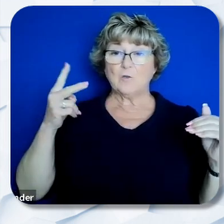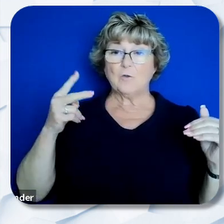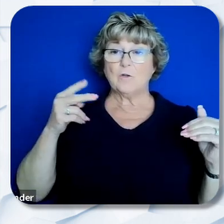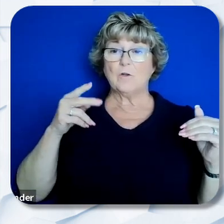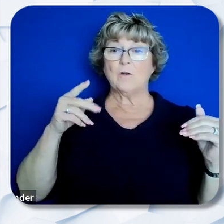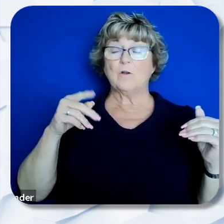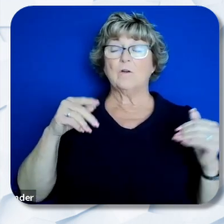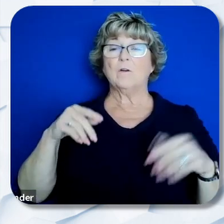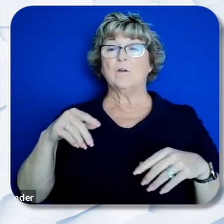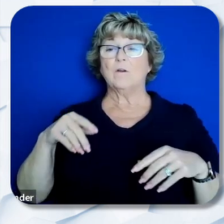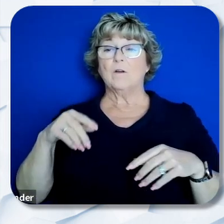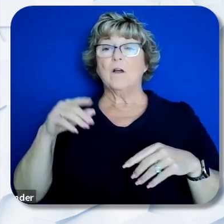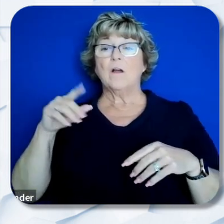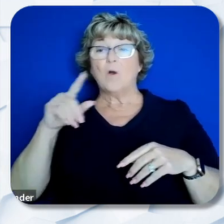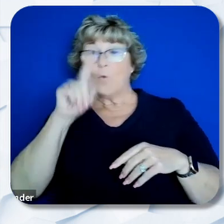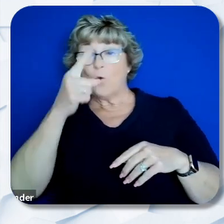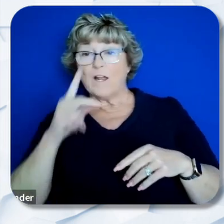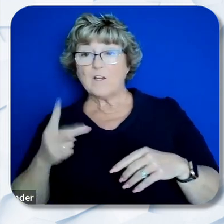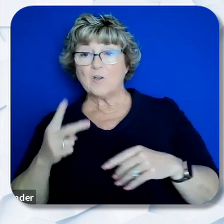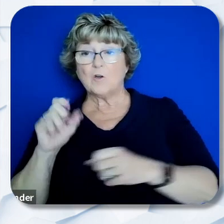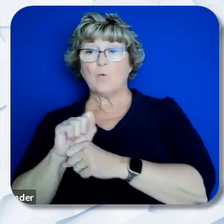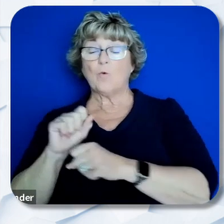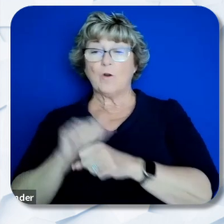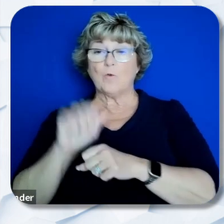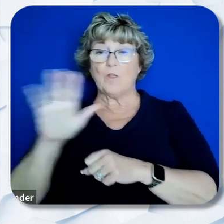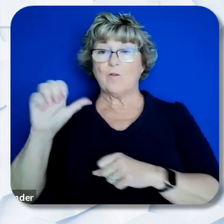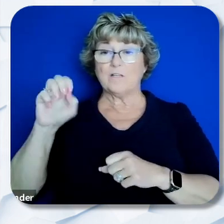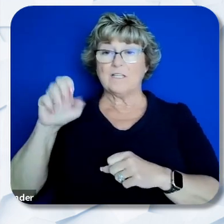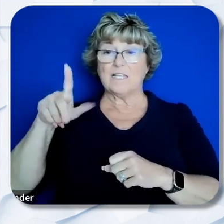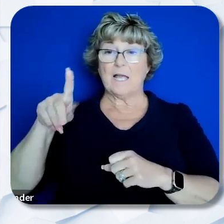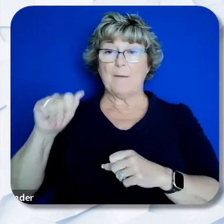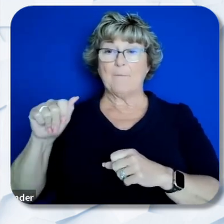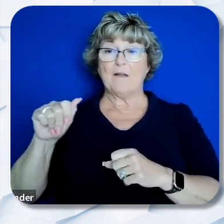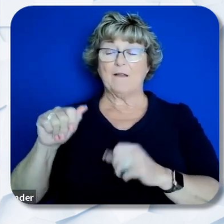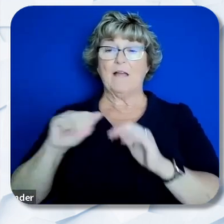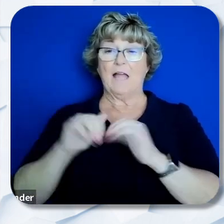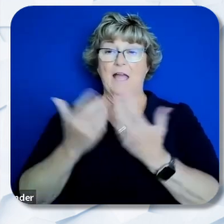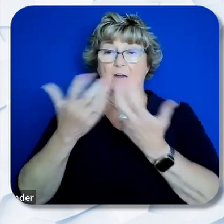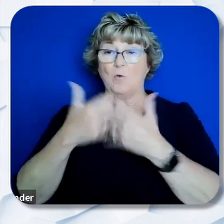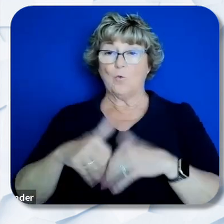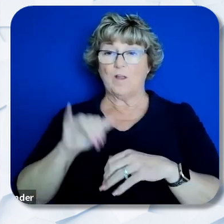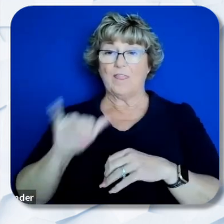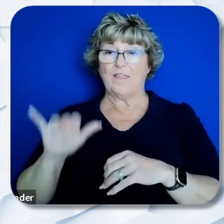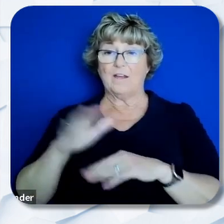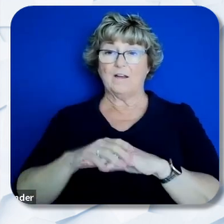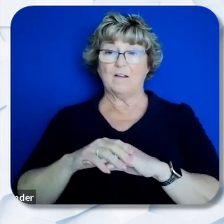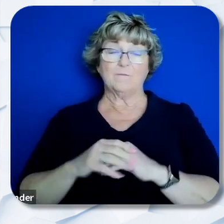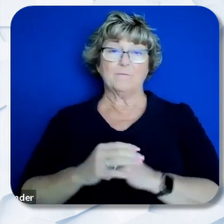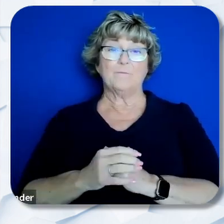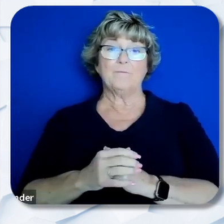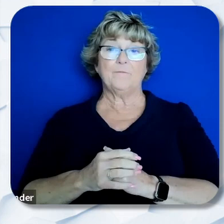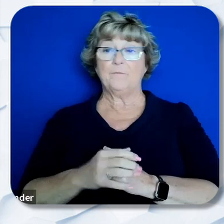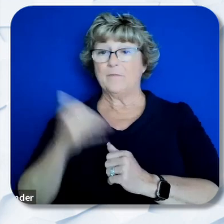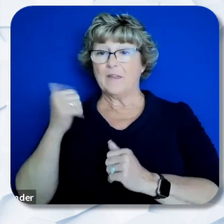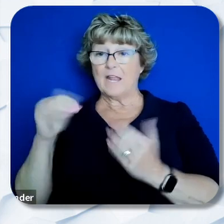to work with SELPA to see how they want that information from you. Any new questions, Shiyloh,